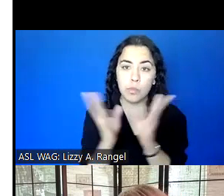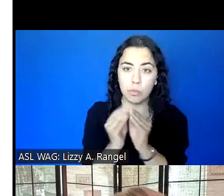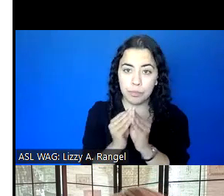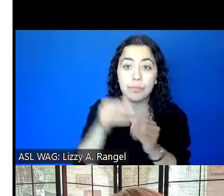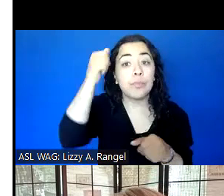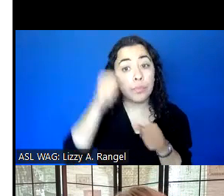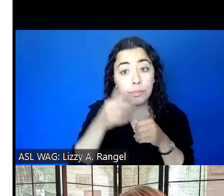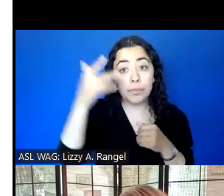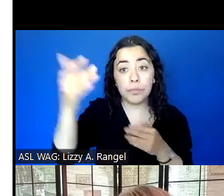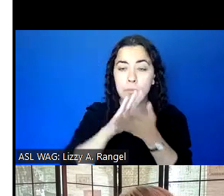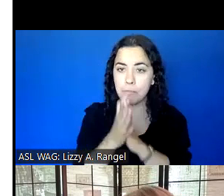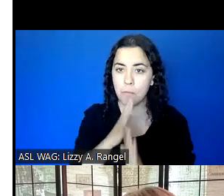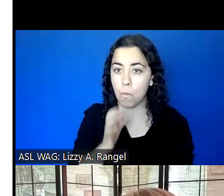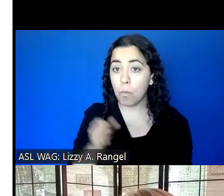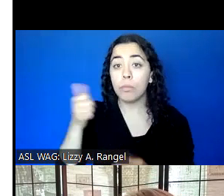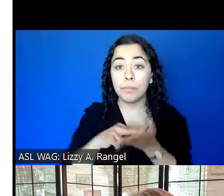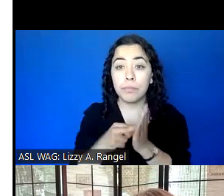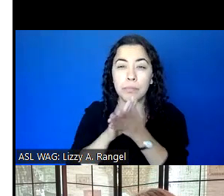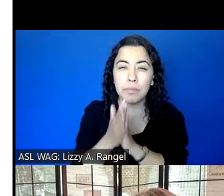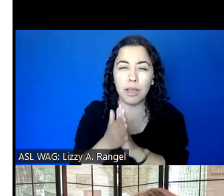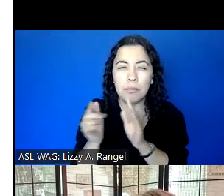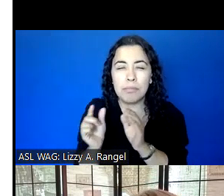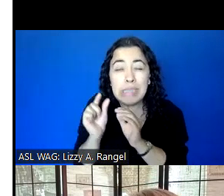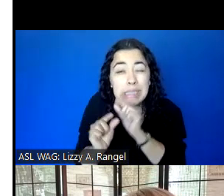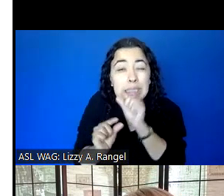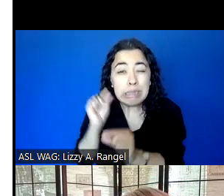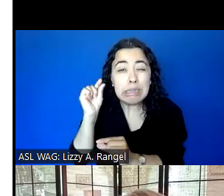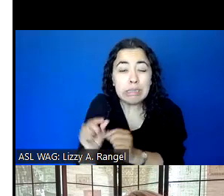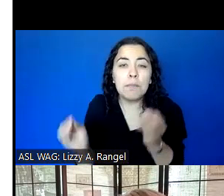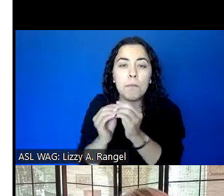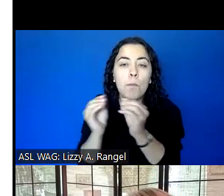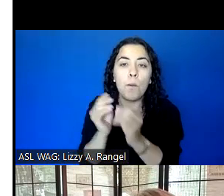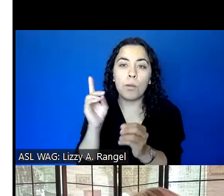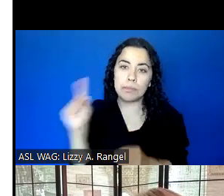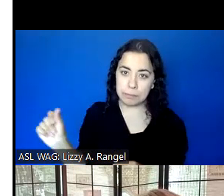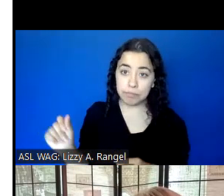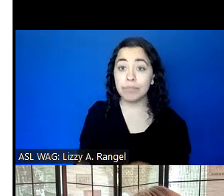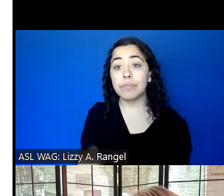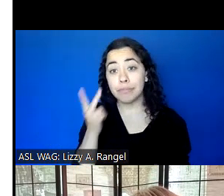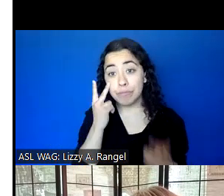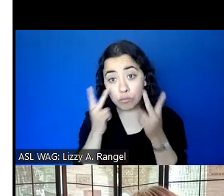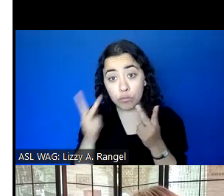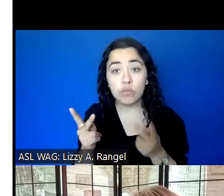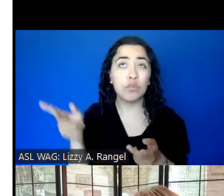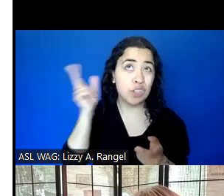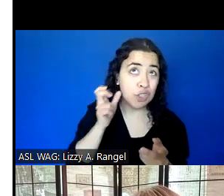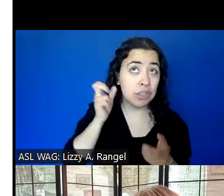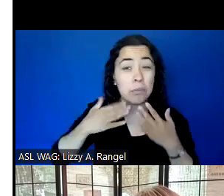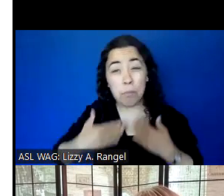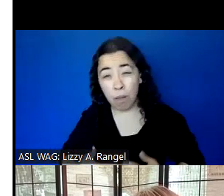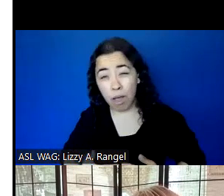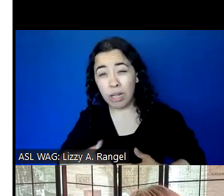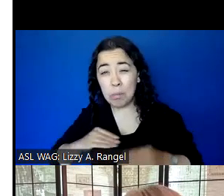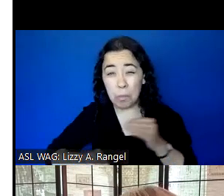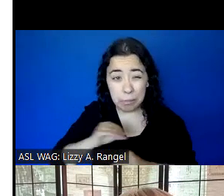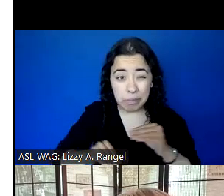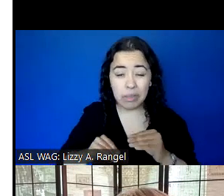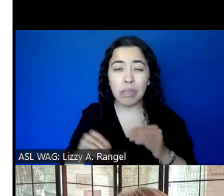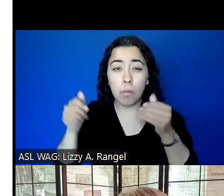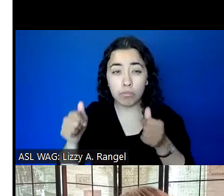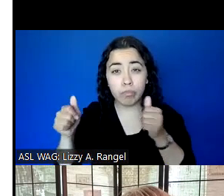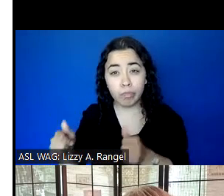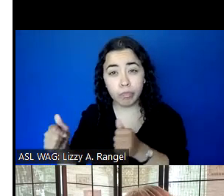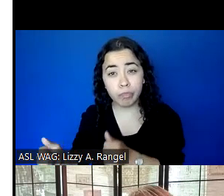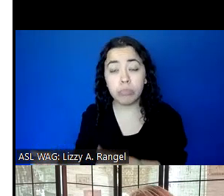sort of cognitive loss. So here we see a young man who has Down syndrome smiling with his father.